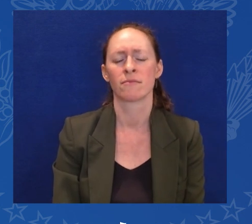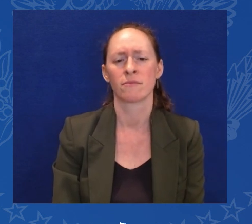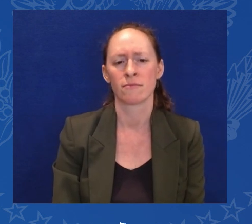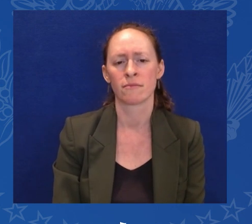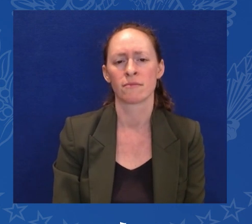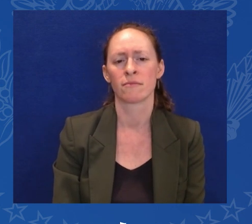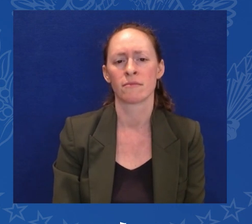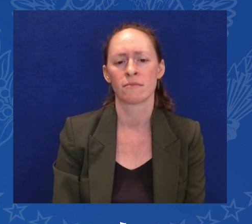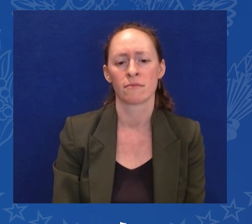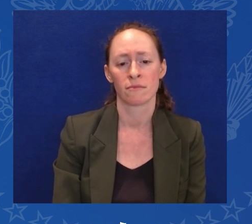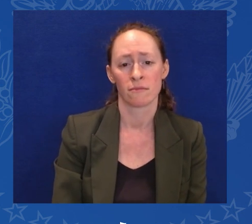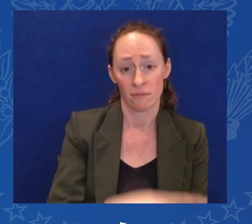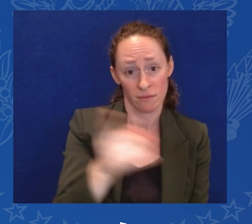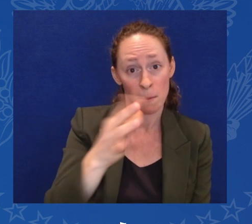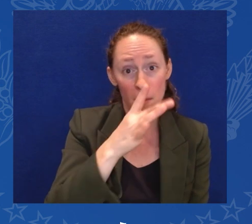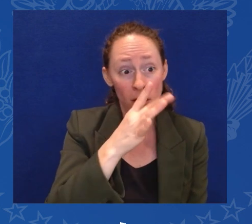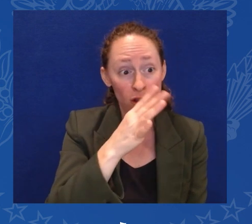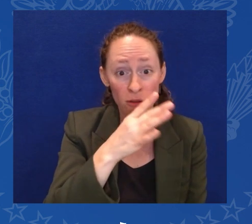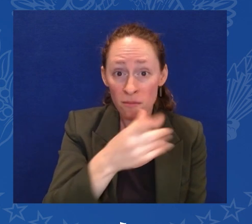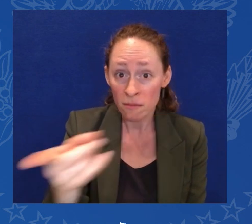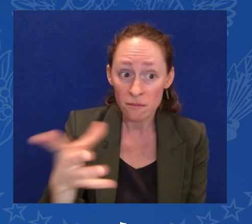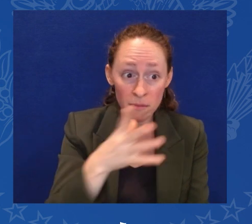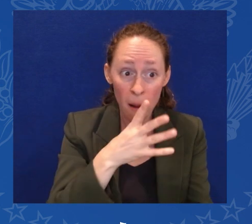"Let them see." The courage.